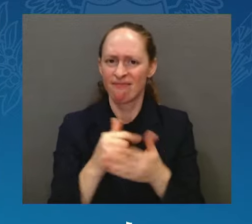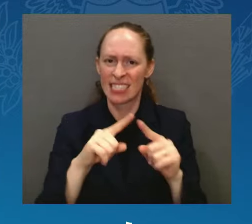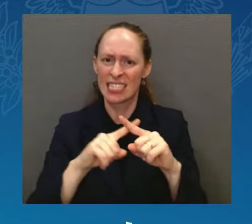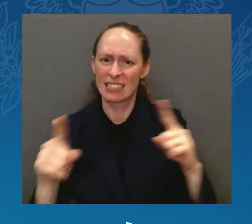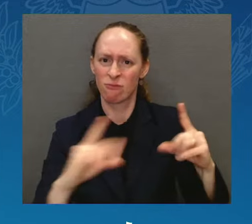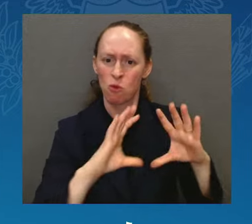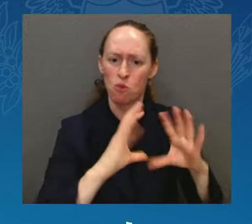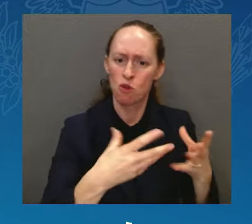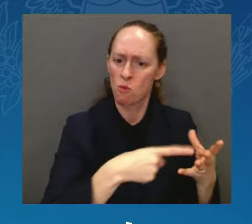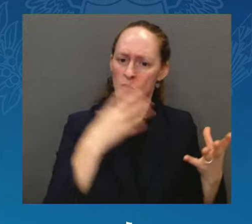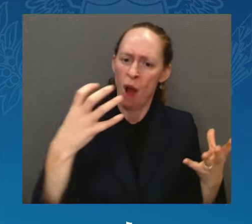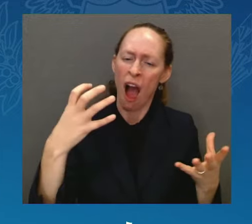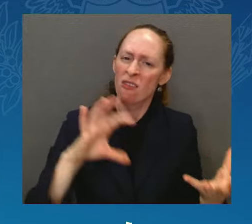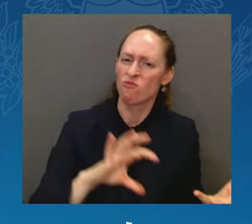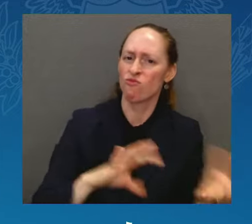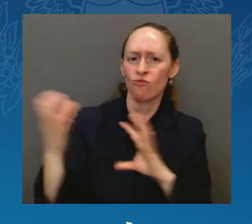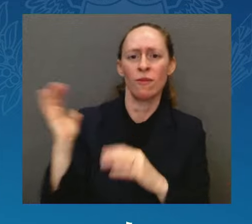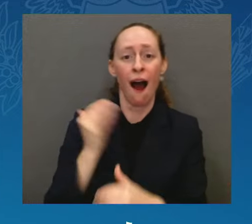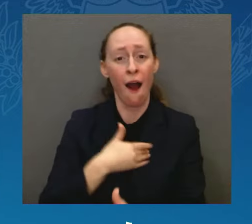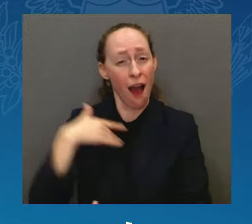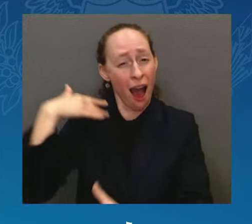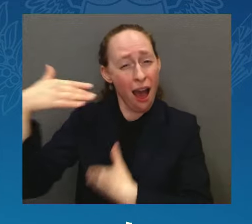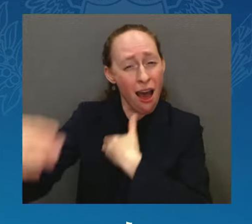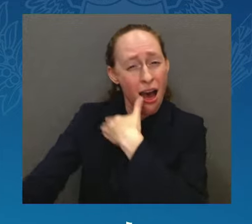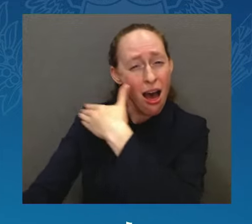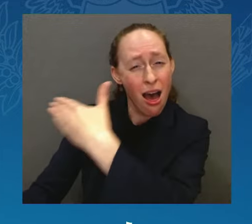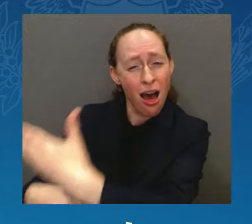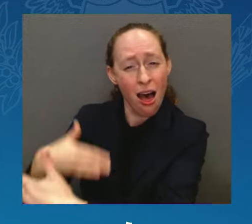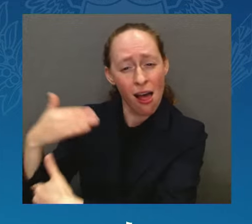including the freedom to vote, the freedom to love who you love,